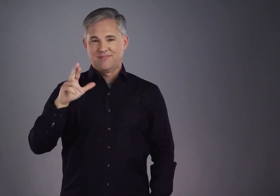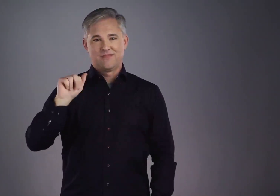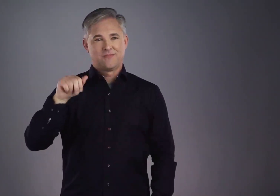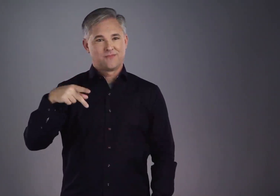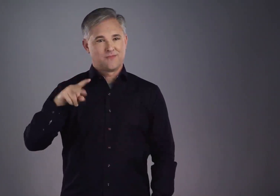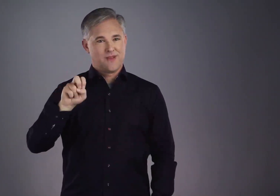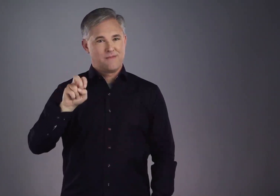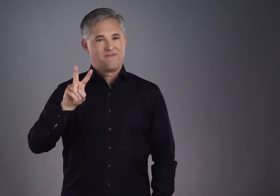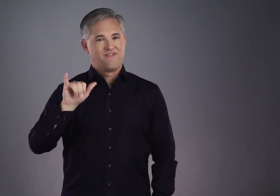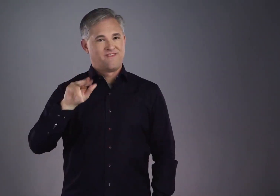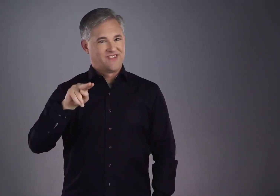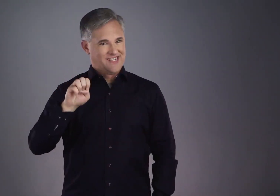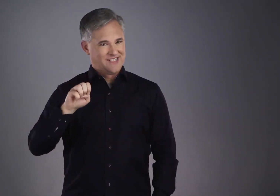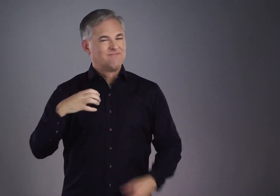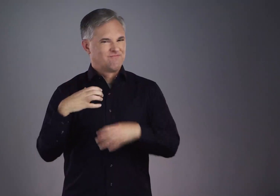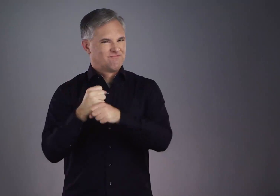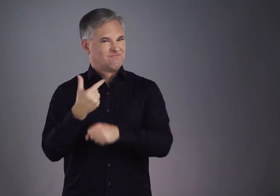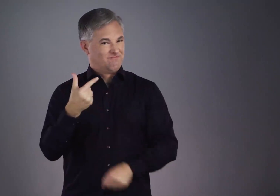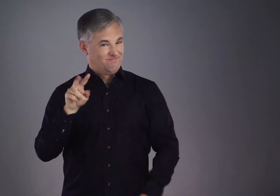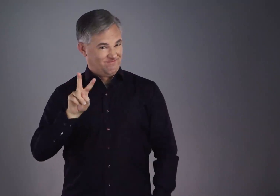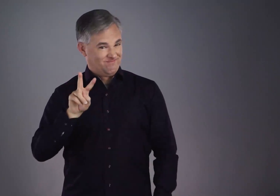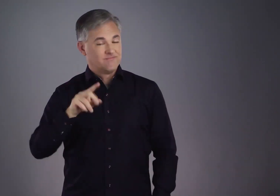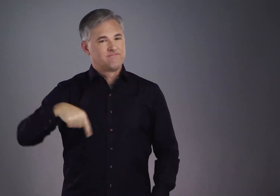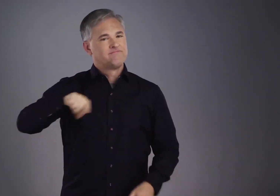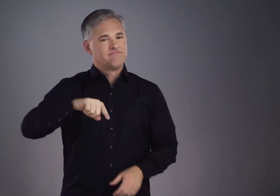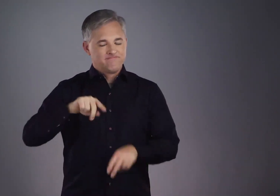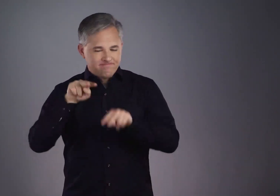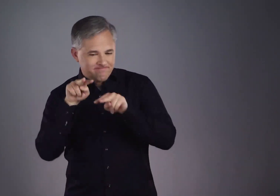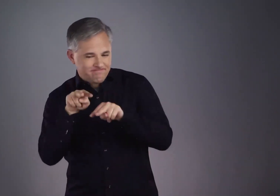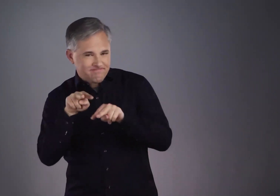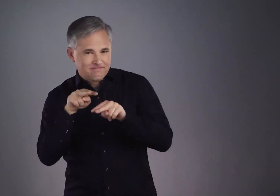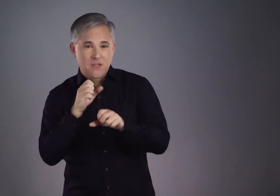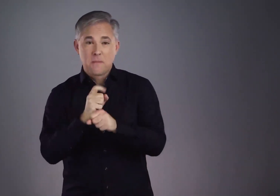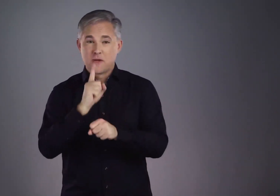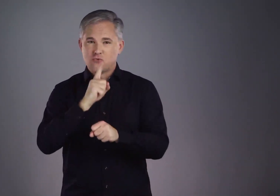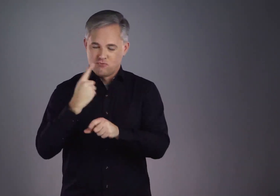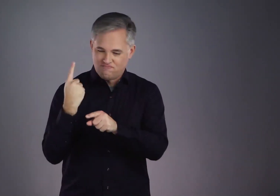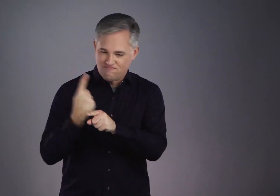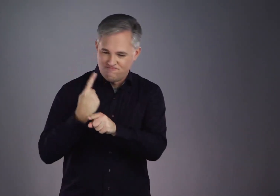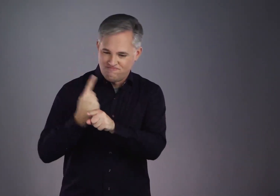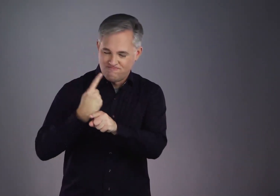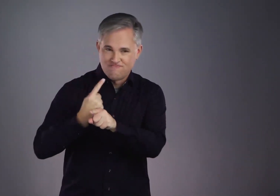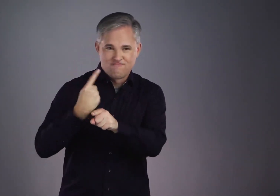they do not govern. Universal respect is the key to their usefulness.